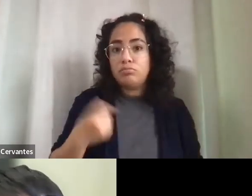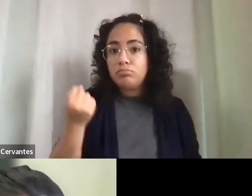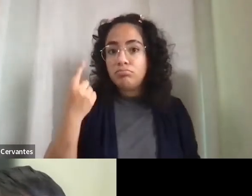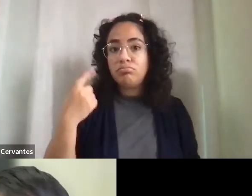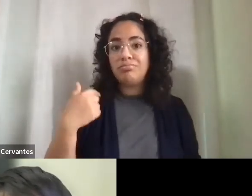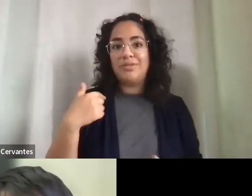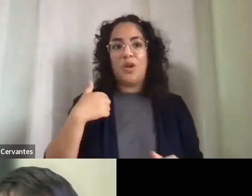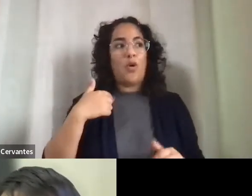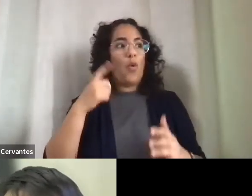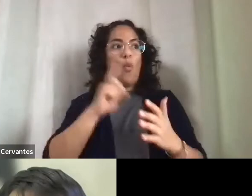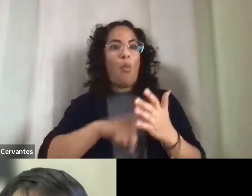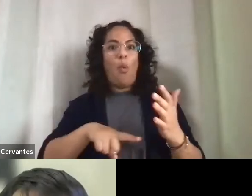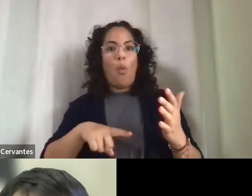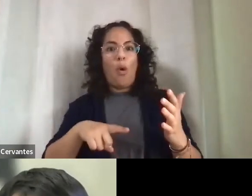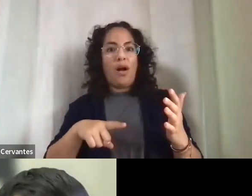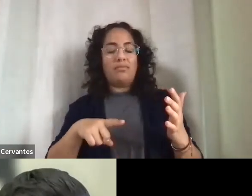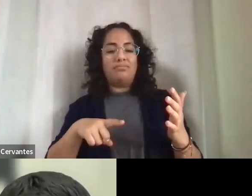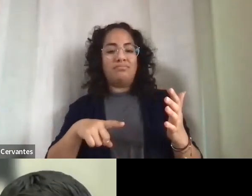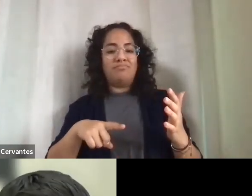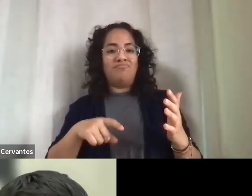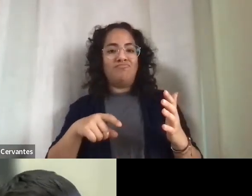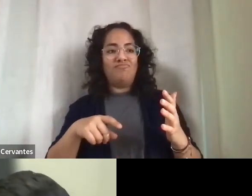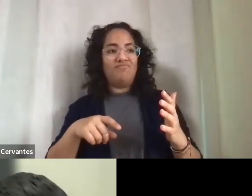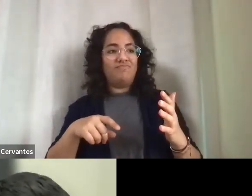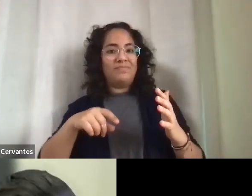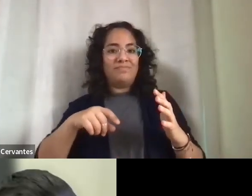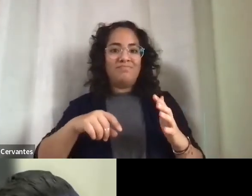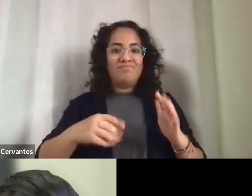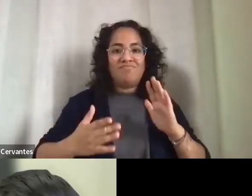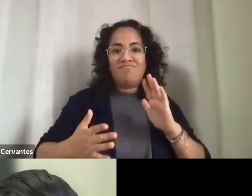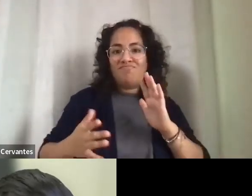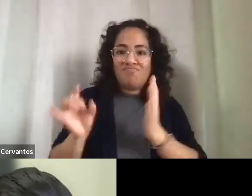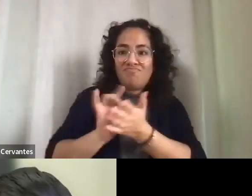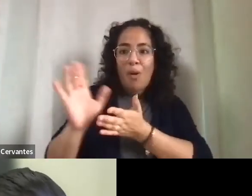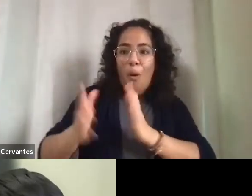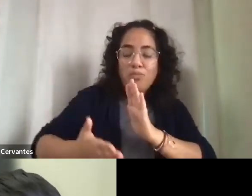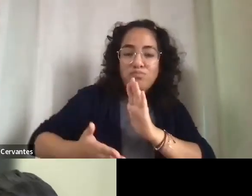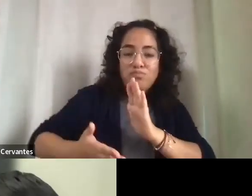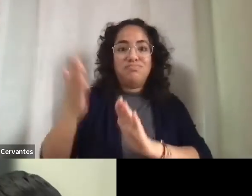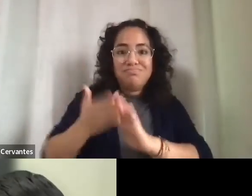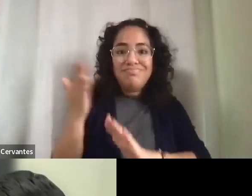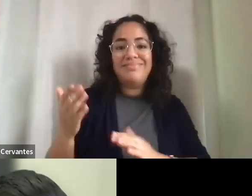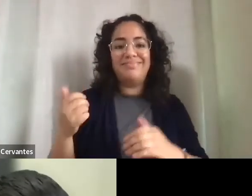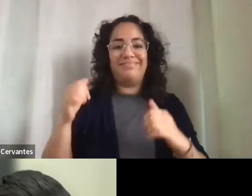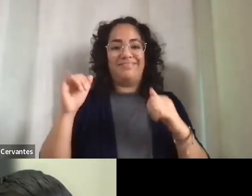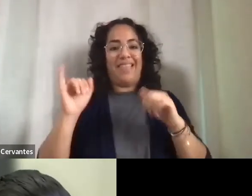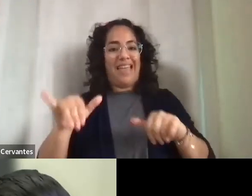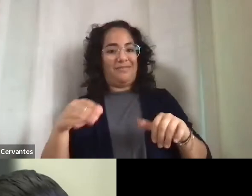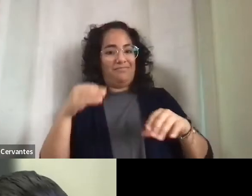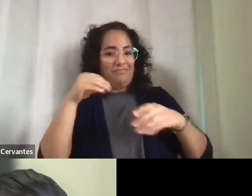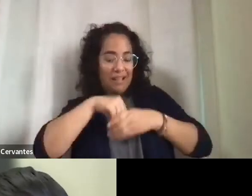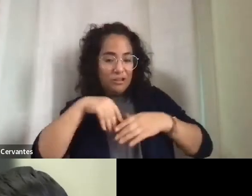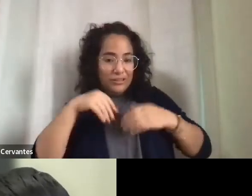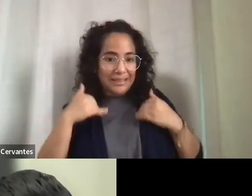It off. And so my hope you know I don't think I'll certainly not all, you know I wish that COVID